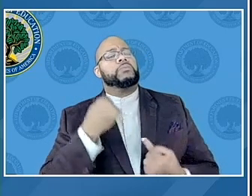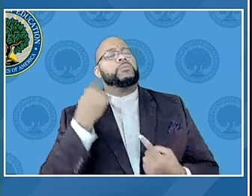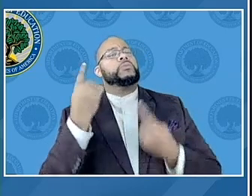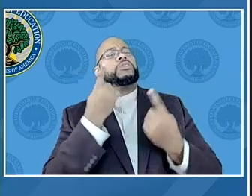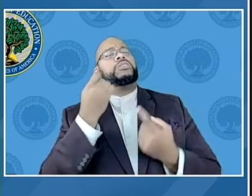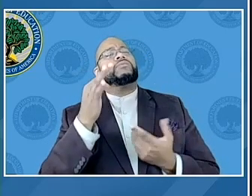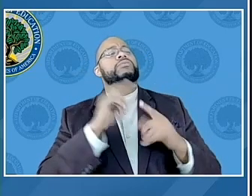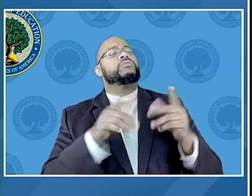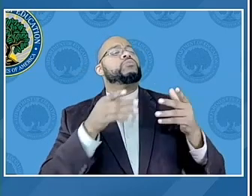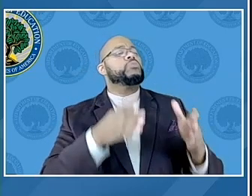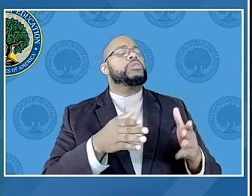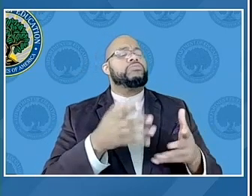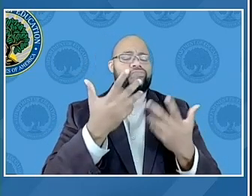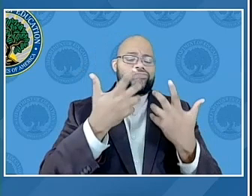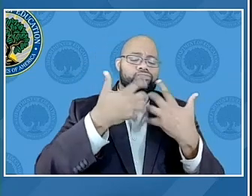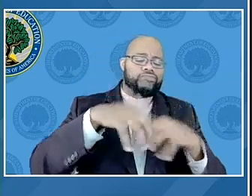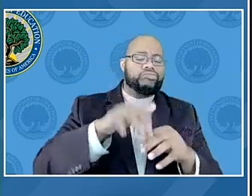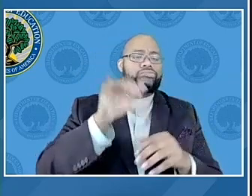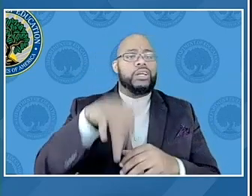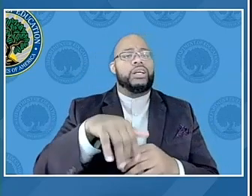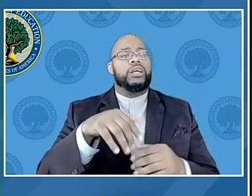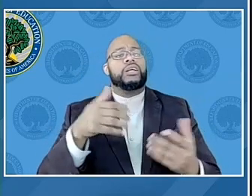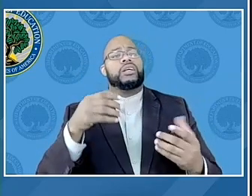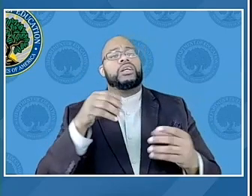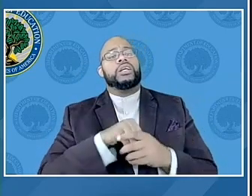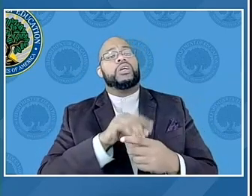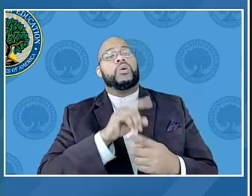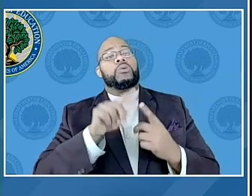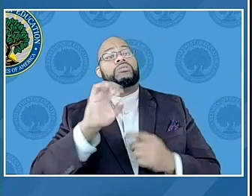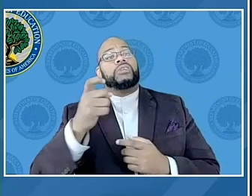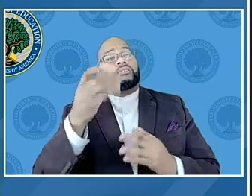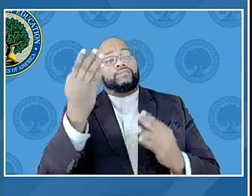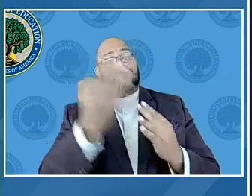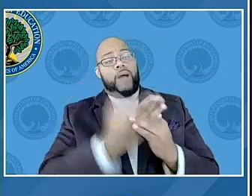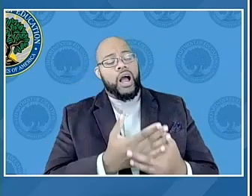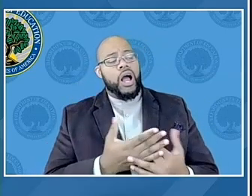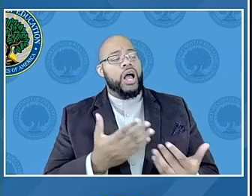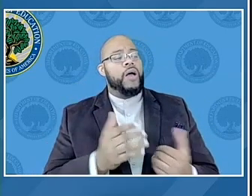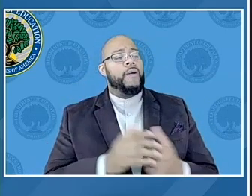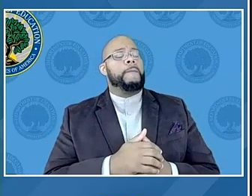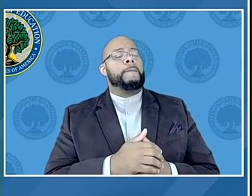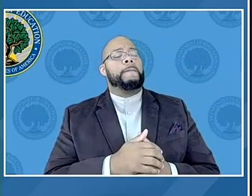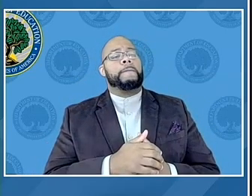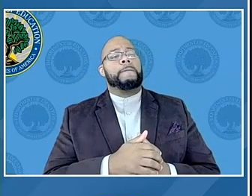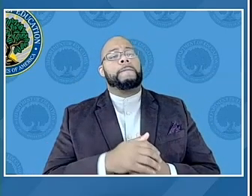integrate any of this into when taxes are filed. I feel like it creates an